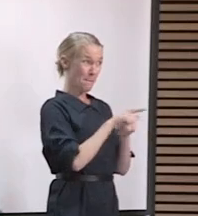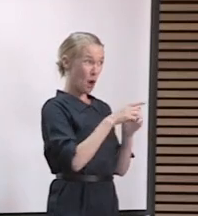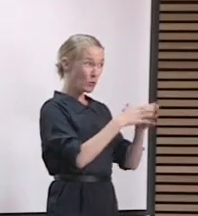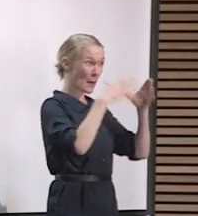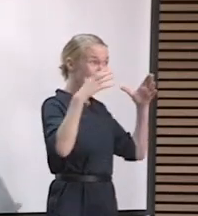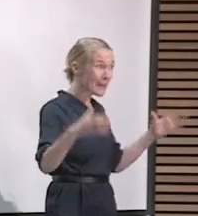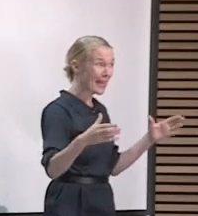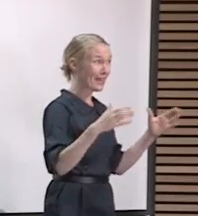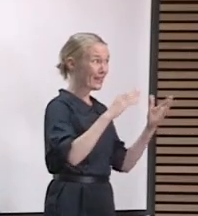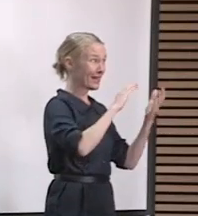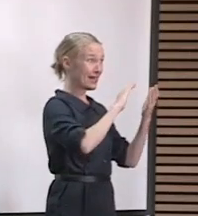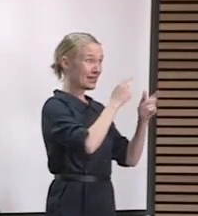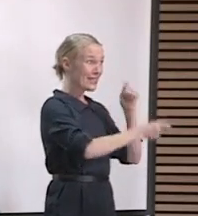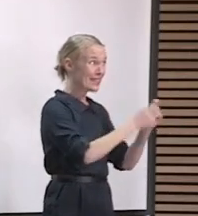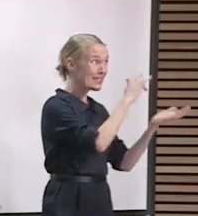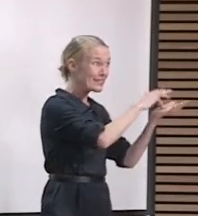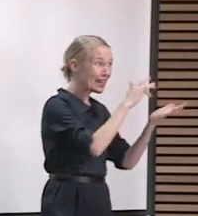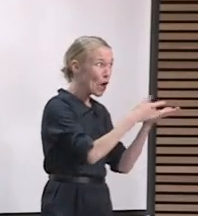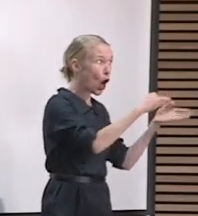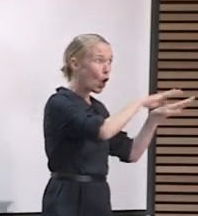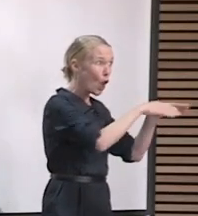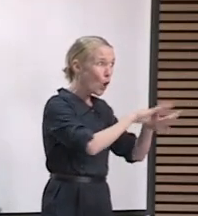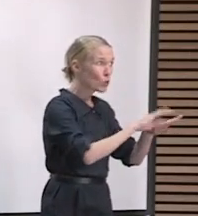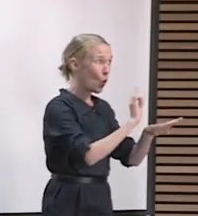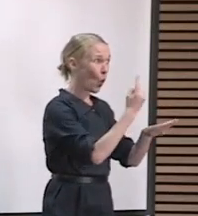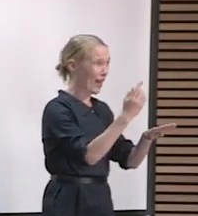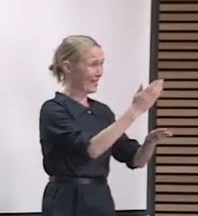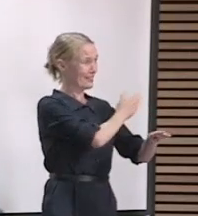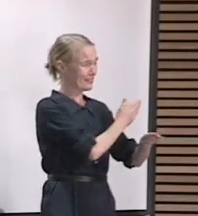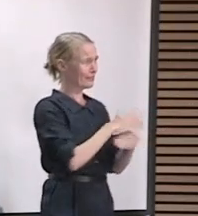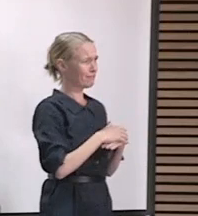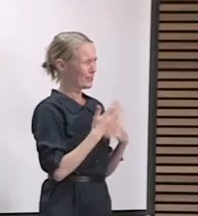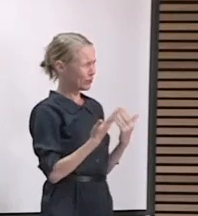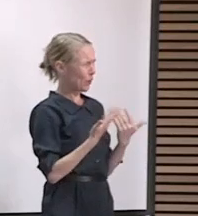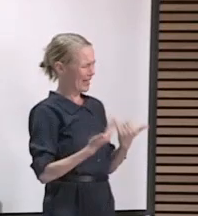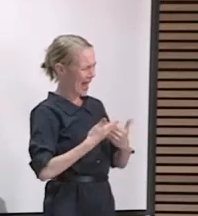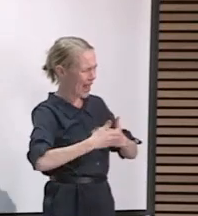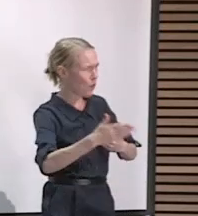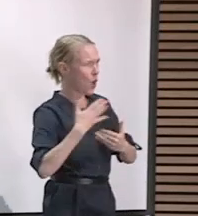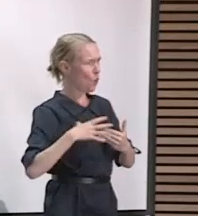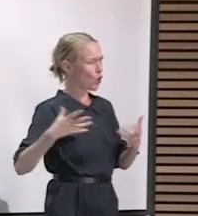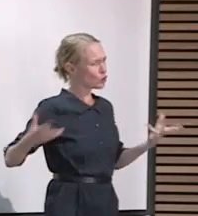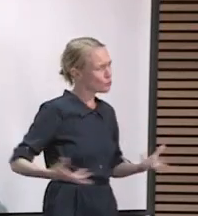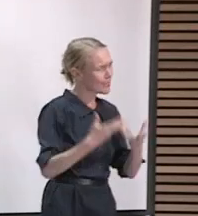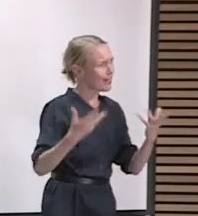Auckland were closed the week before you asked them to test. How do you expect them to ramp up testing if they can't be accessed easily?